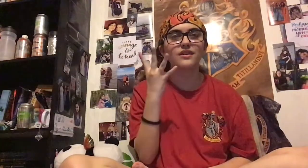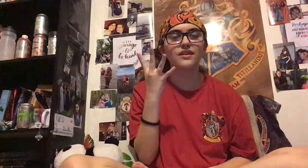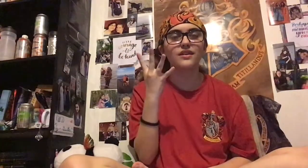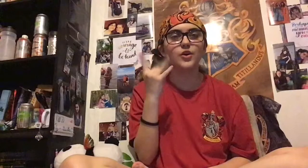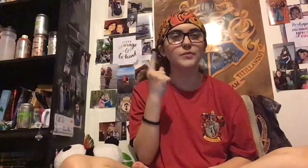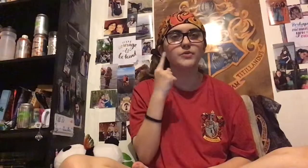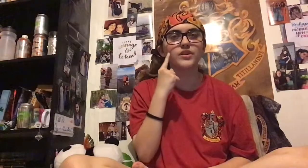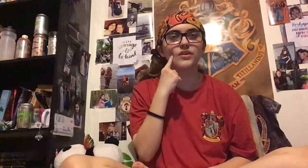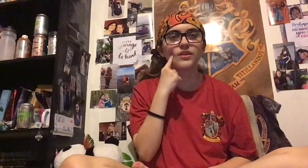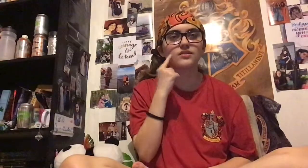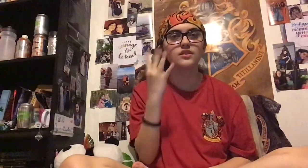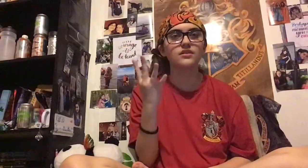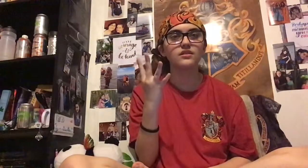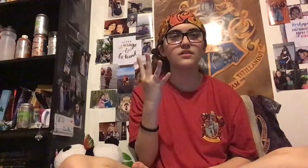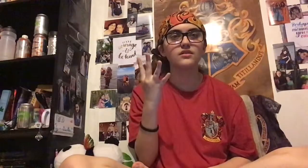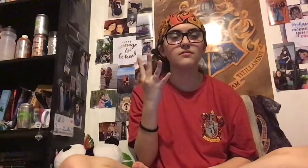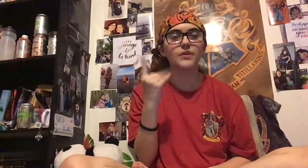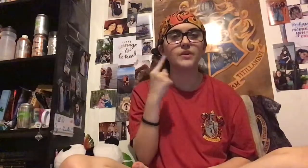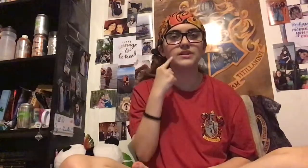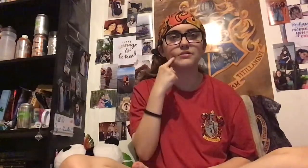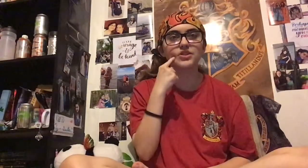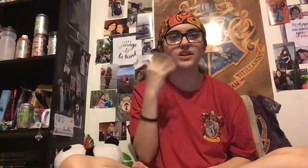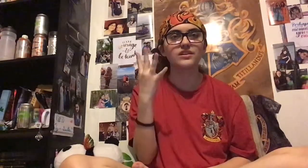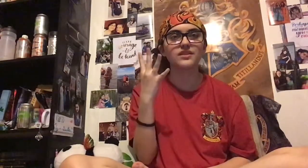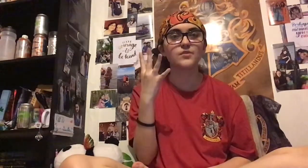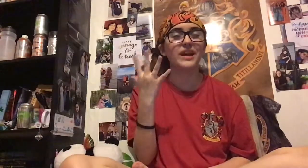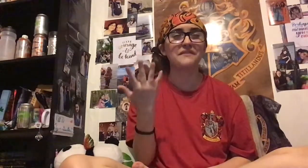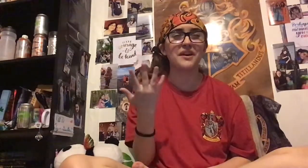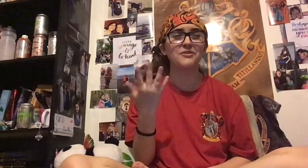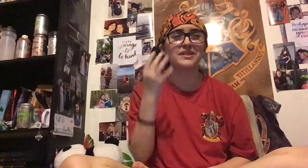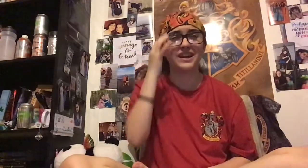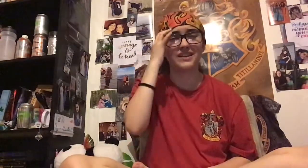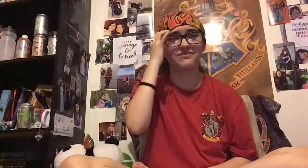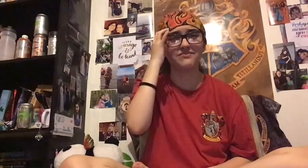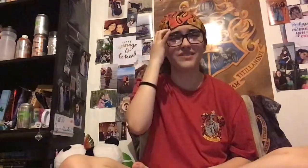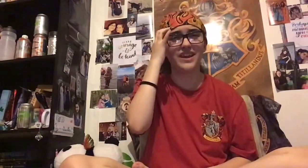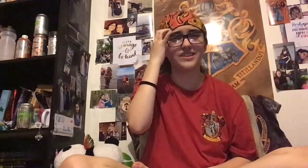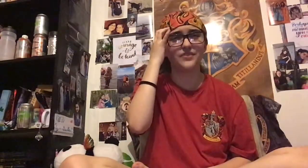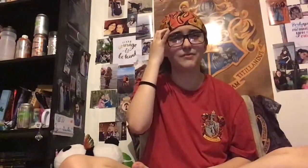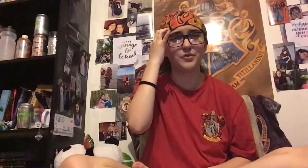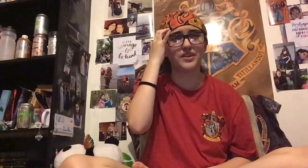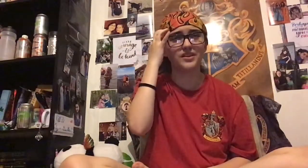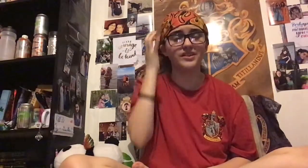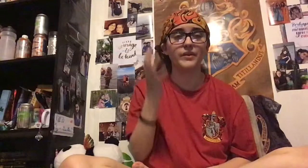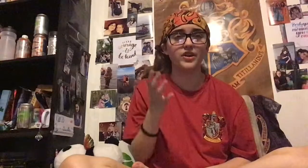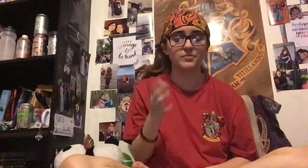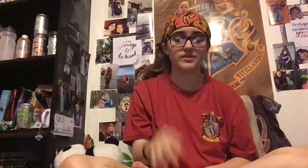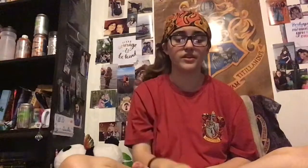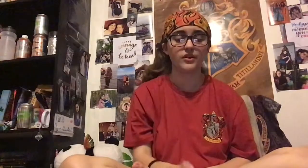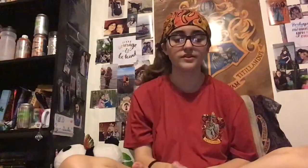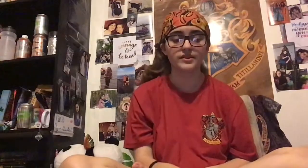Hope I'm doing that correctly. I want to double check because that's what I found and I can't tell if I'm doing it 100% correctly